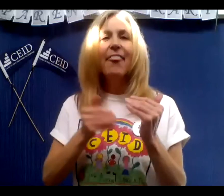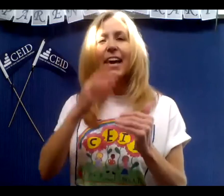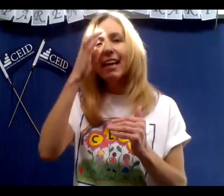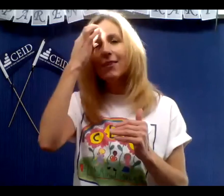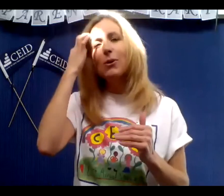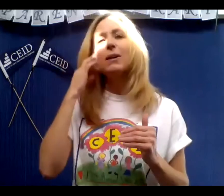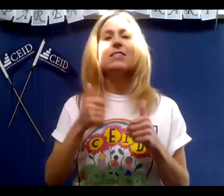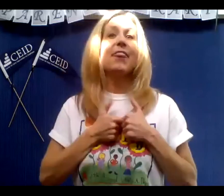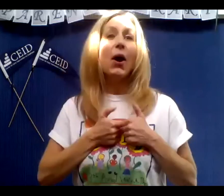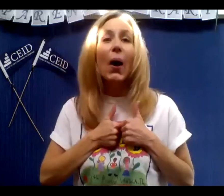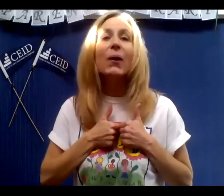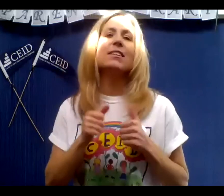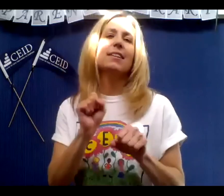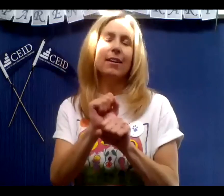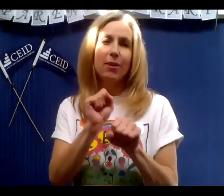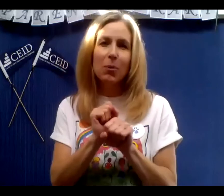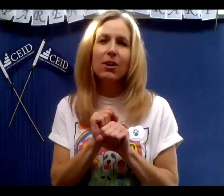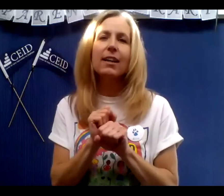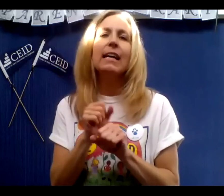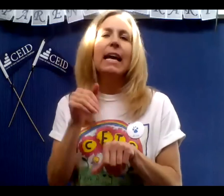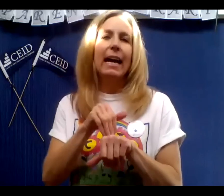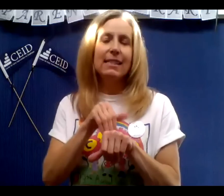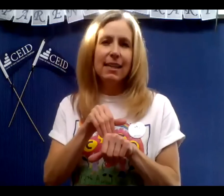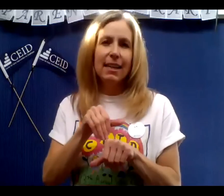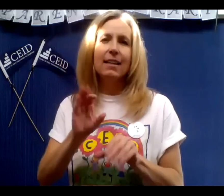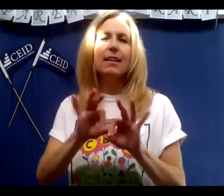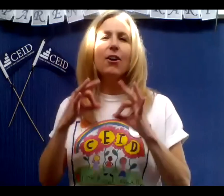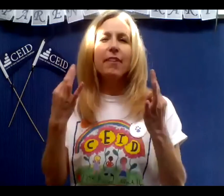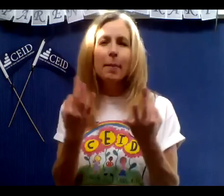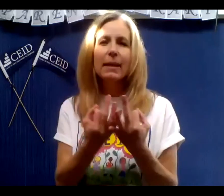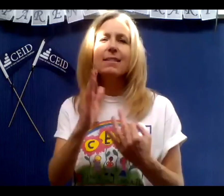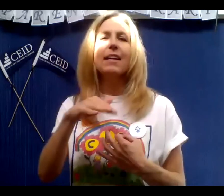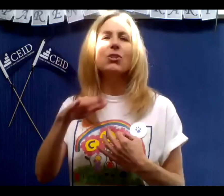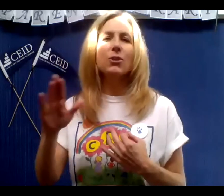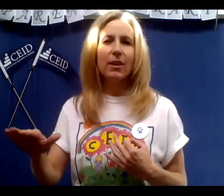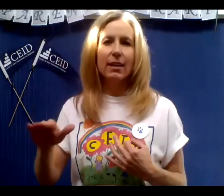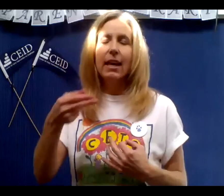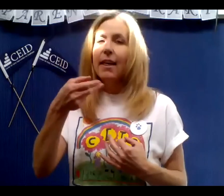And then, of course, at the heart of our work at CEID, our families and children.